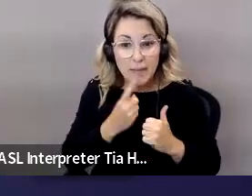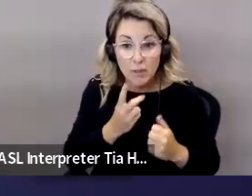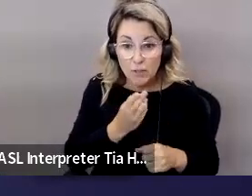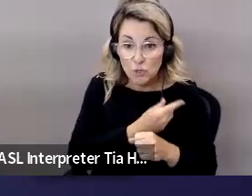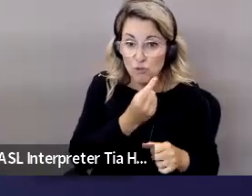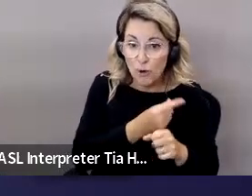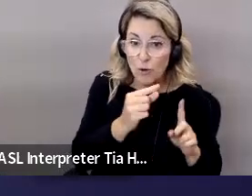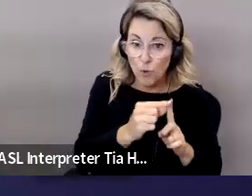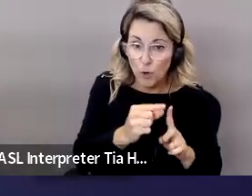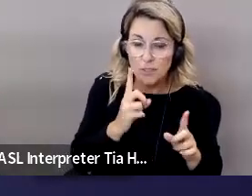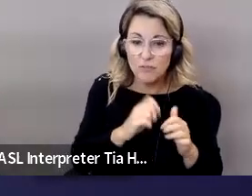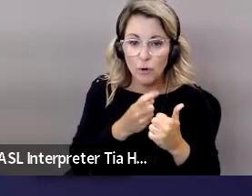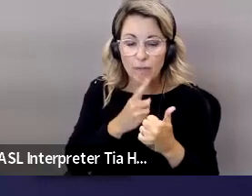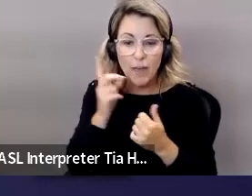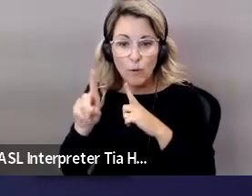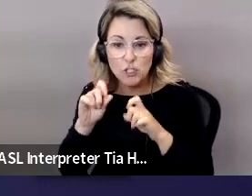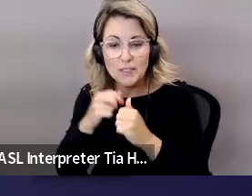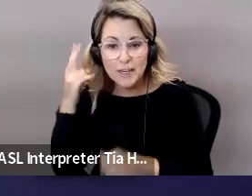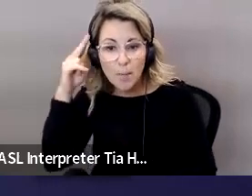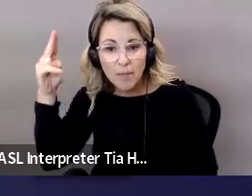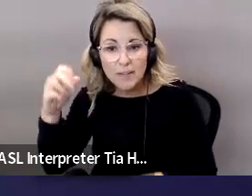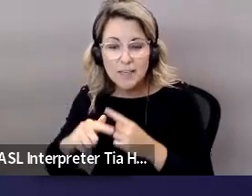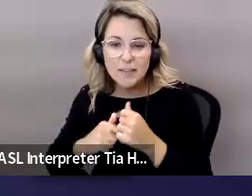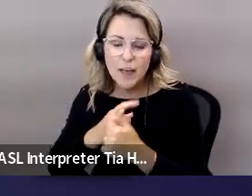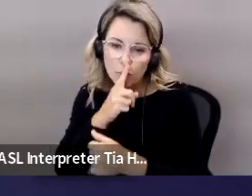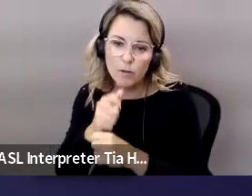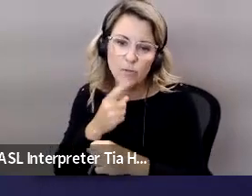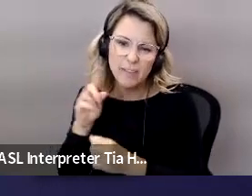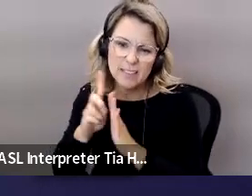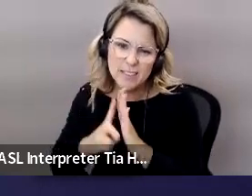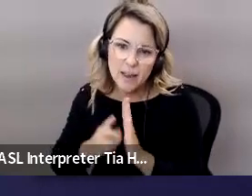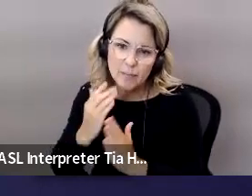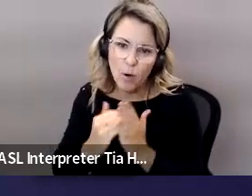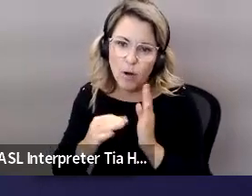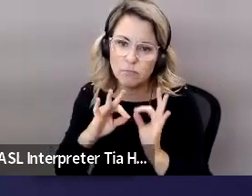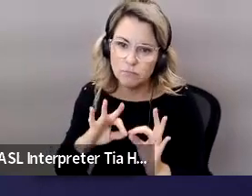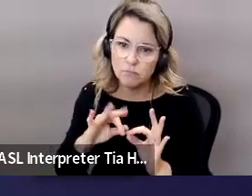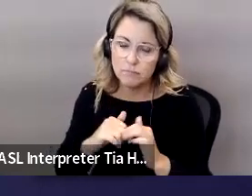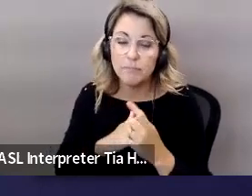and hypotheses becomes important in this design section. In the design section you're also going,